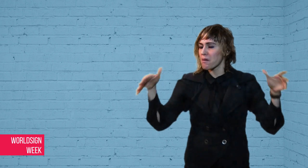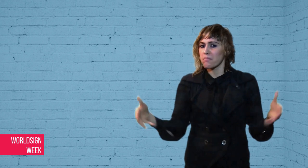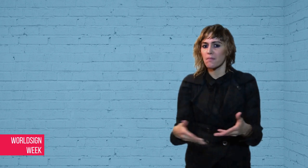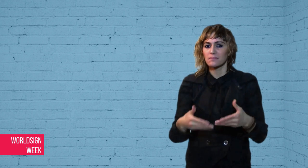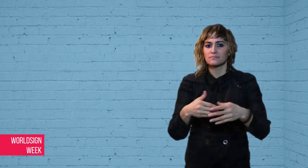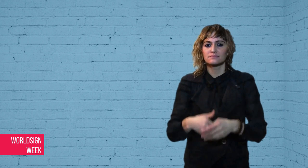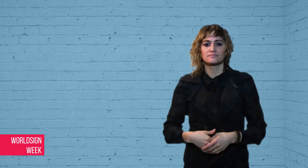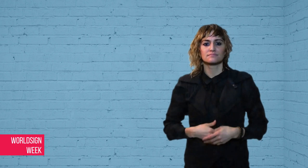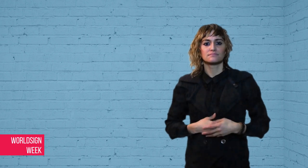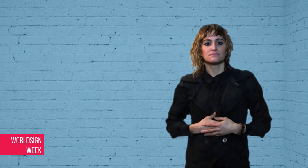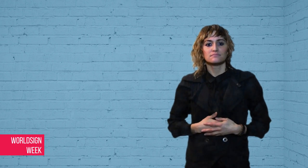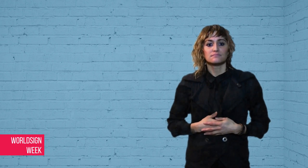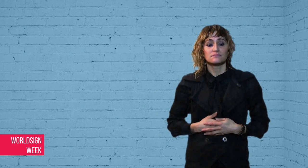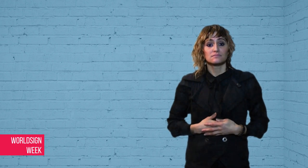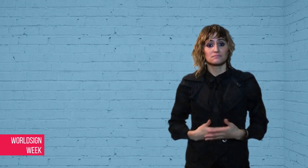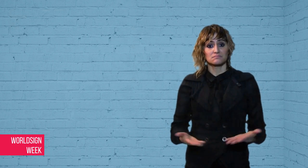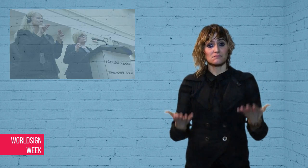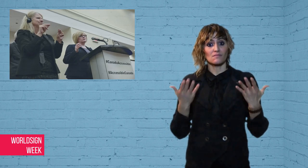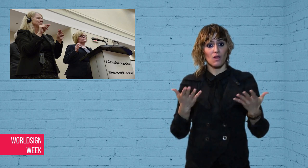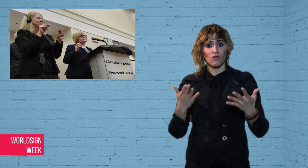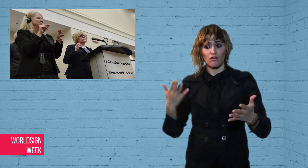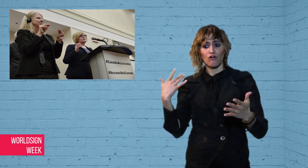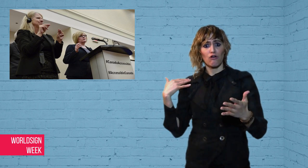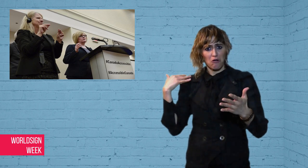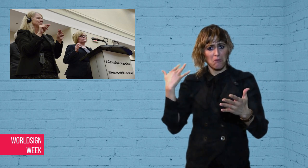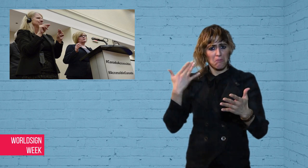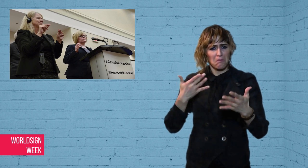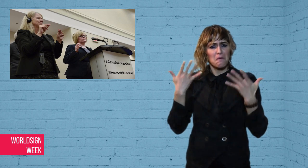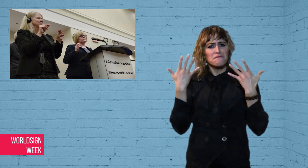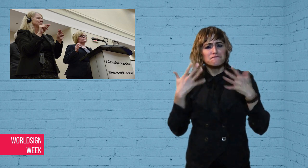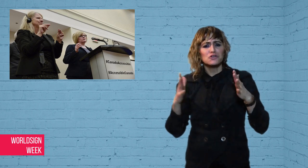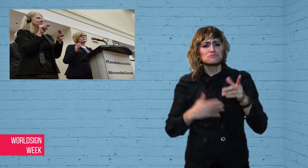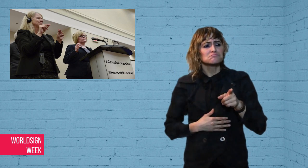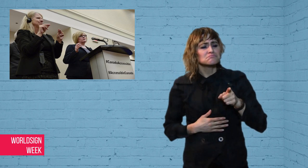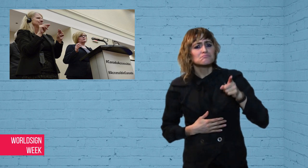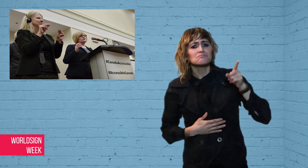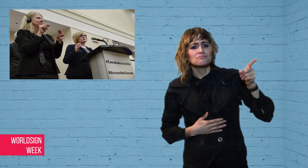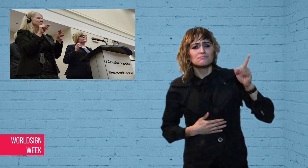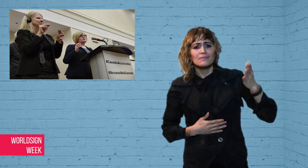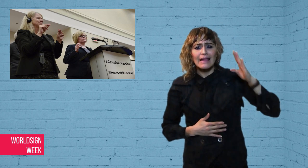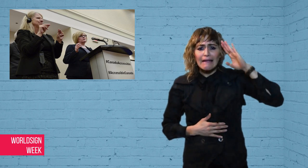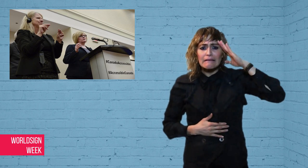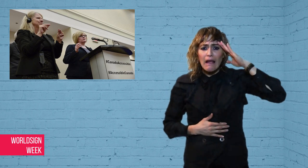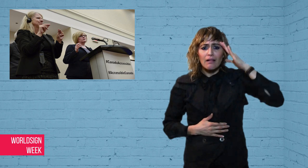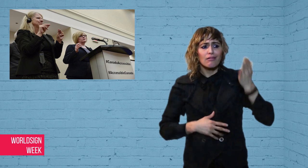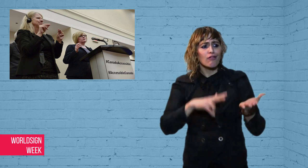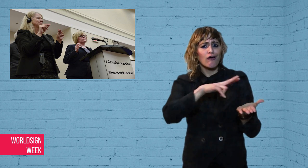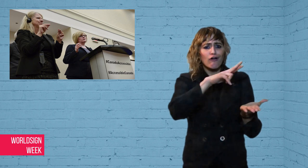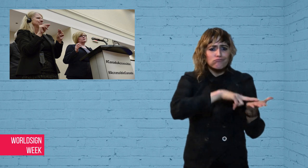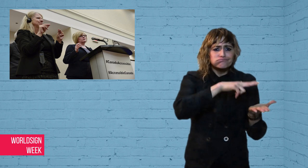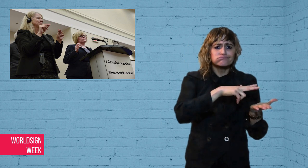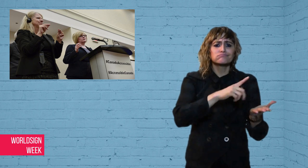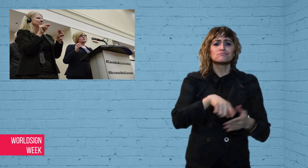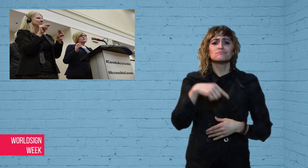has started to expand around the world.